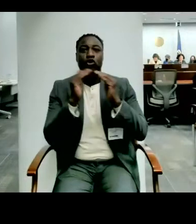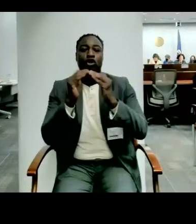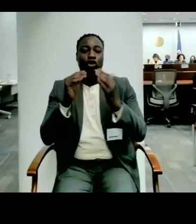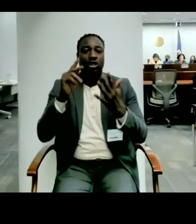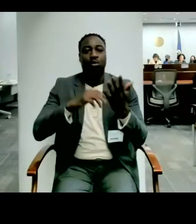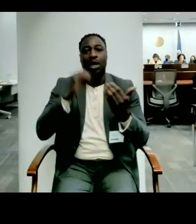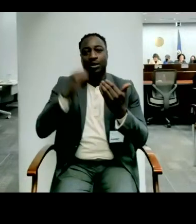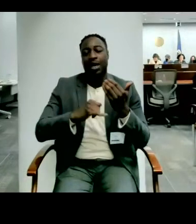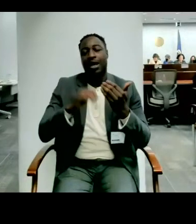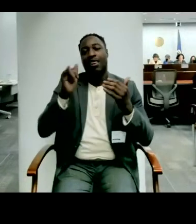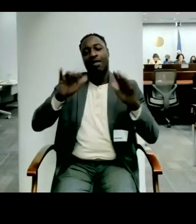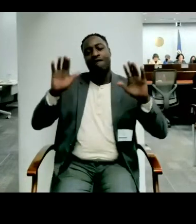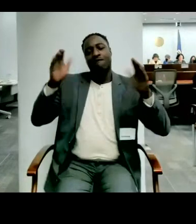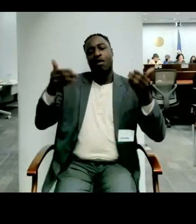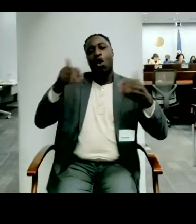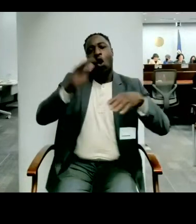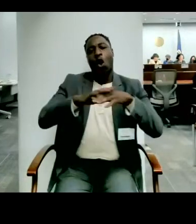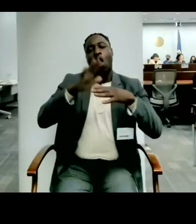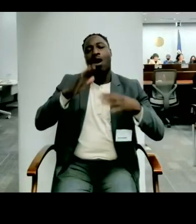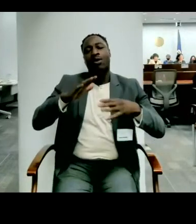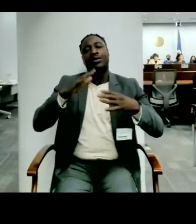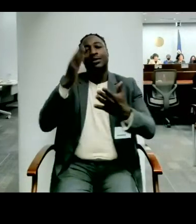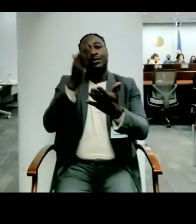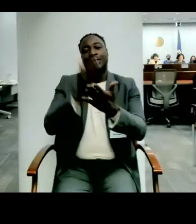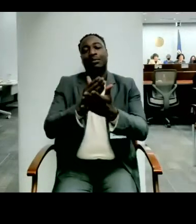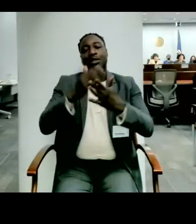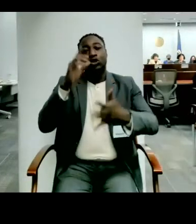Which focuses on combating discrimination be in employment,